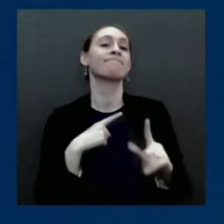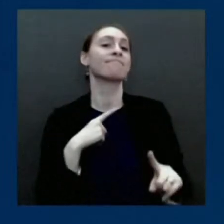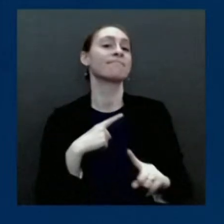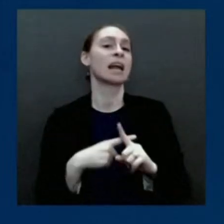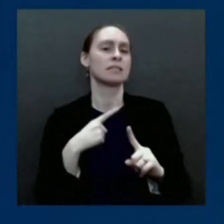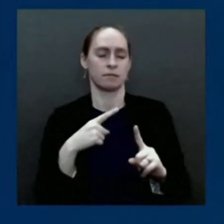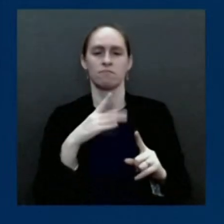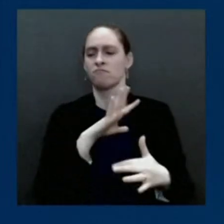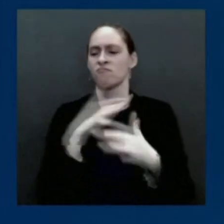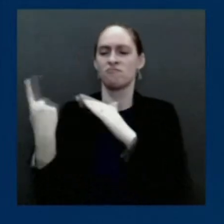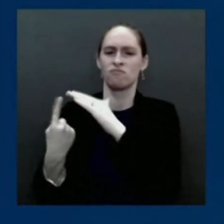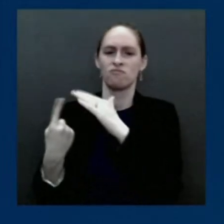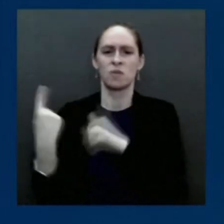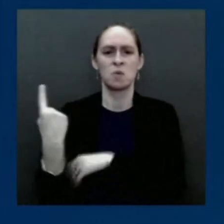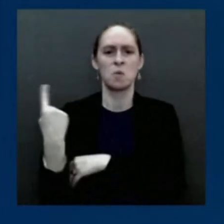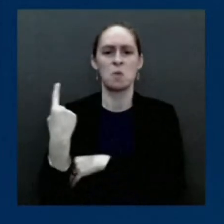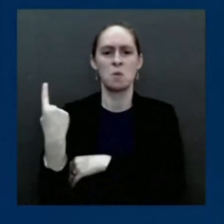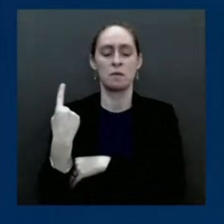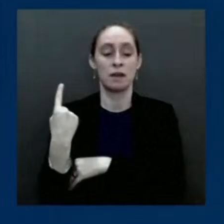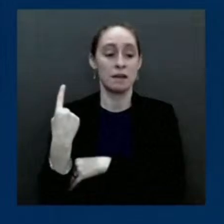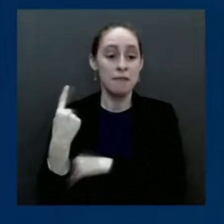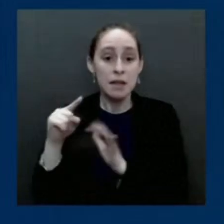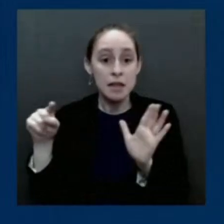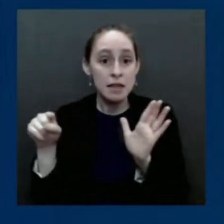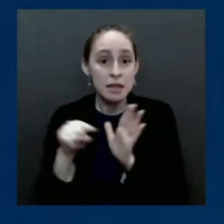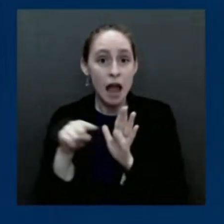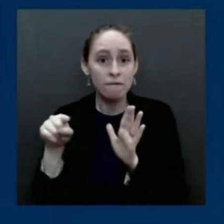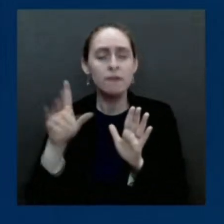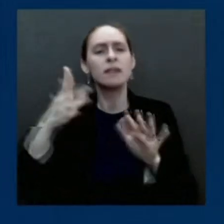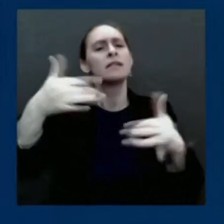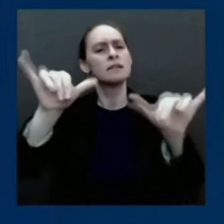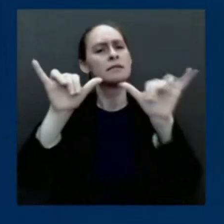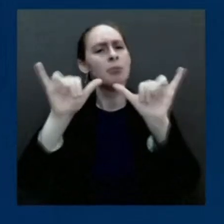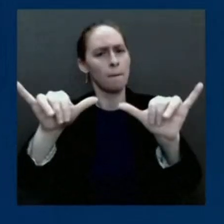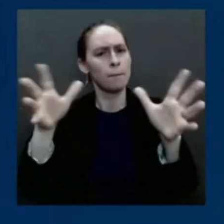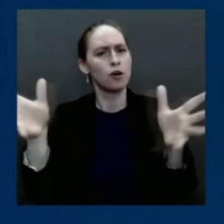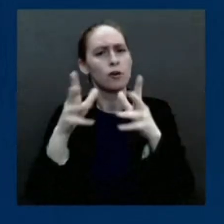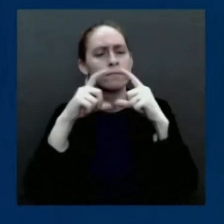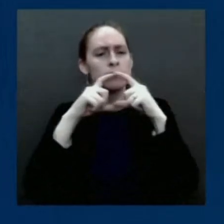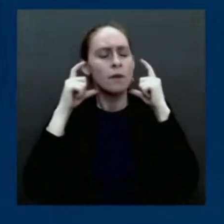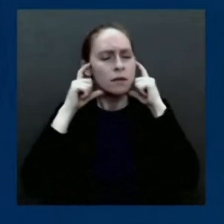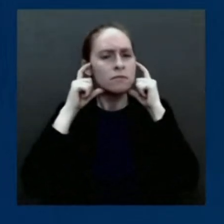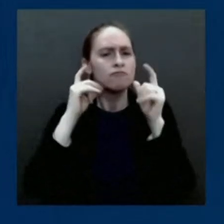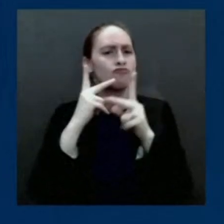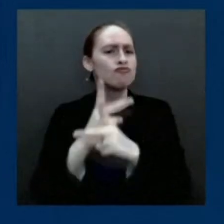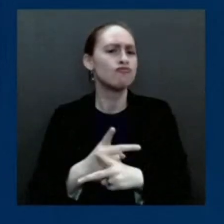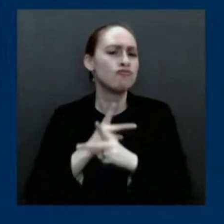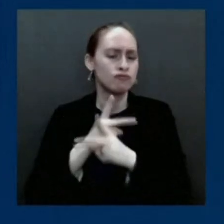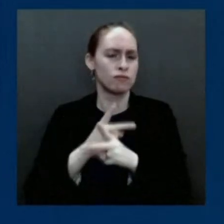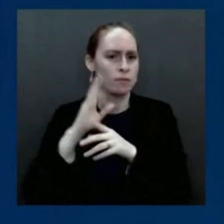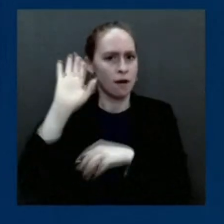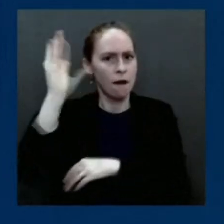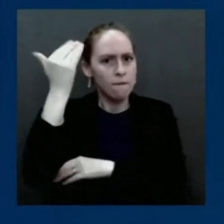YOUR TEST RETURNS POSITIVE. NOW WITH THESE UPDATES TO OUR ISOLATION AND QUARANTINE